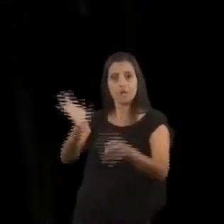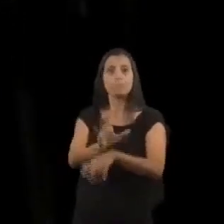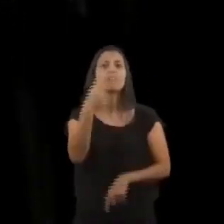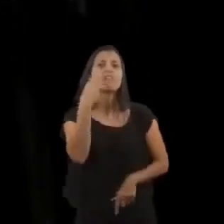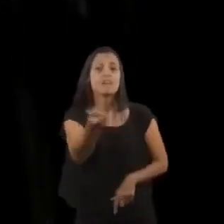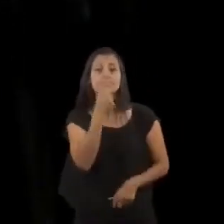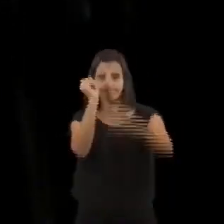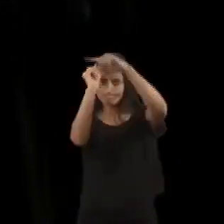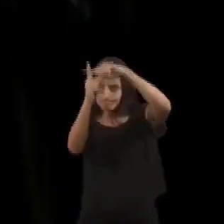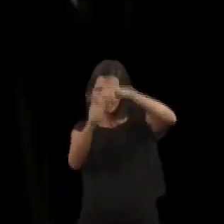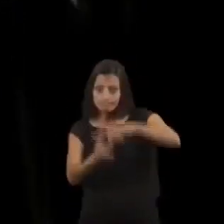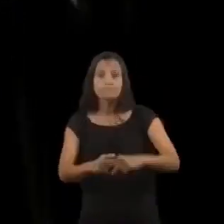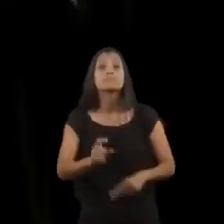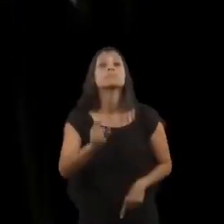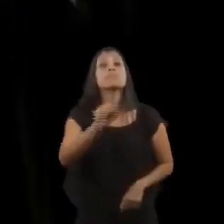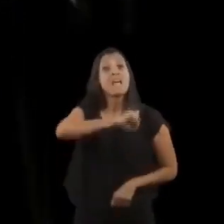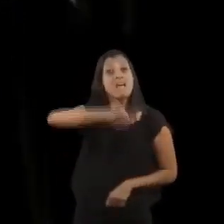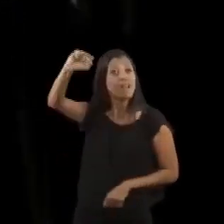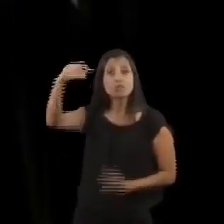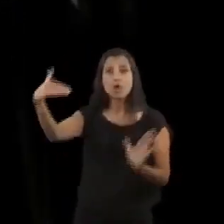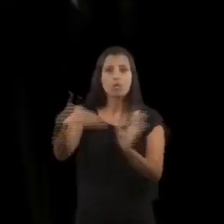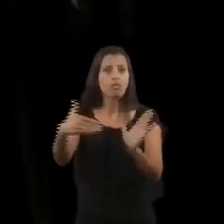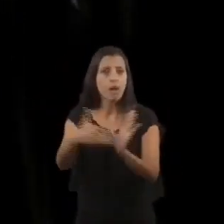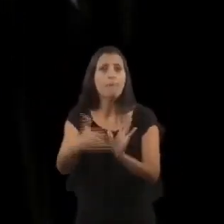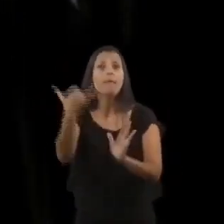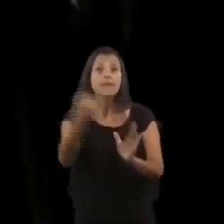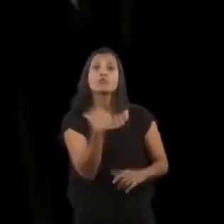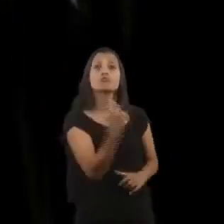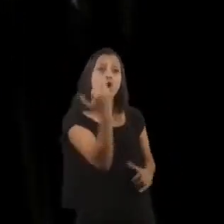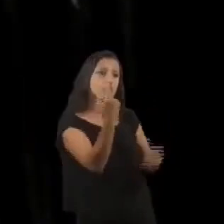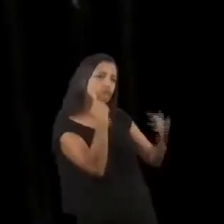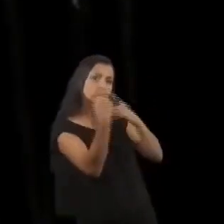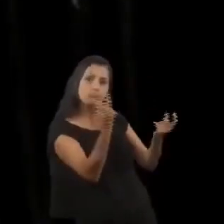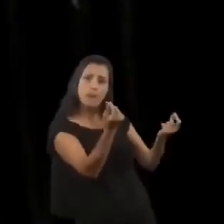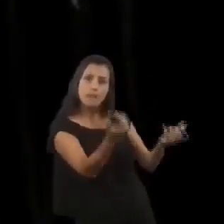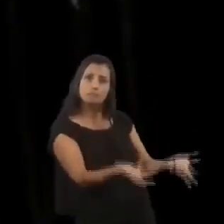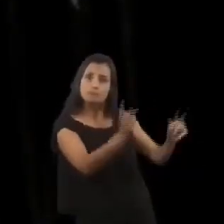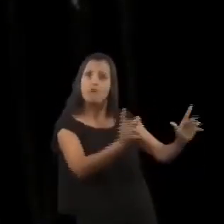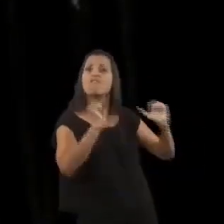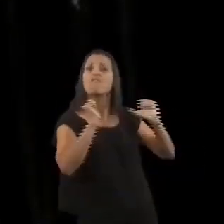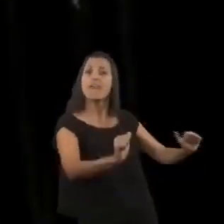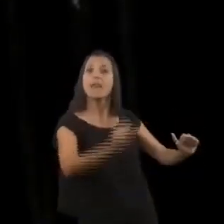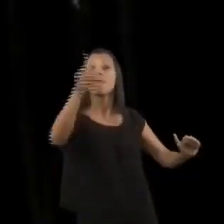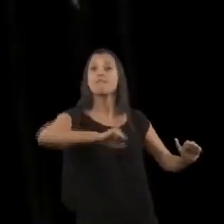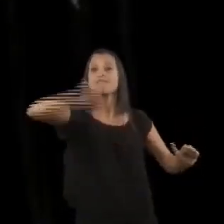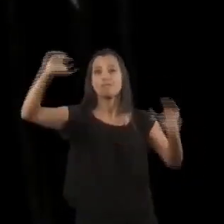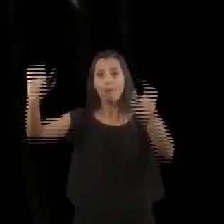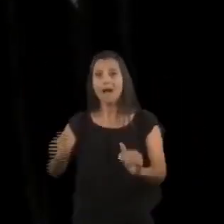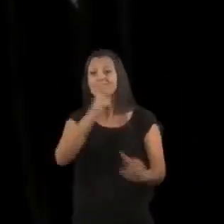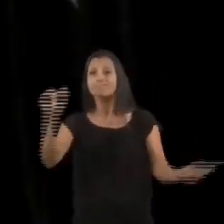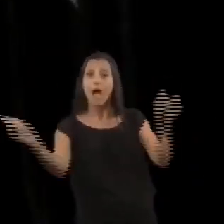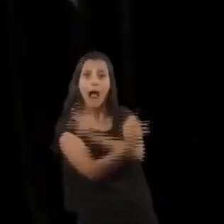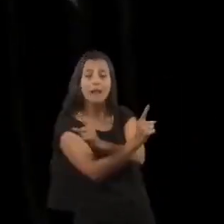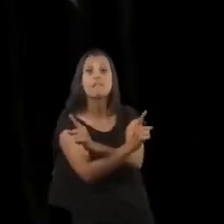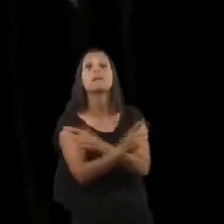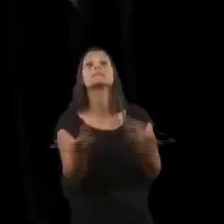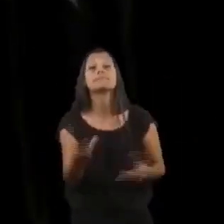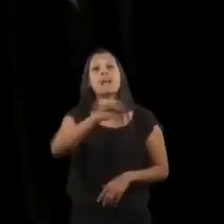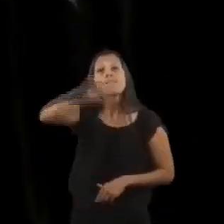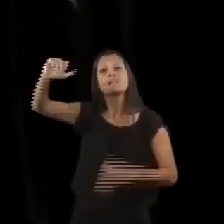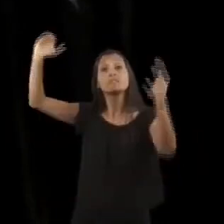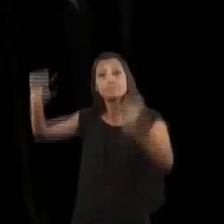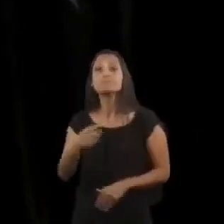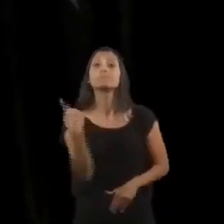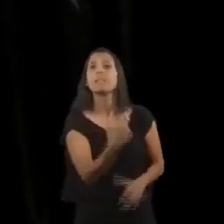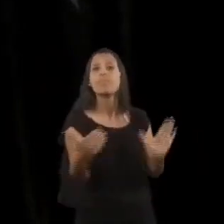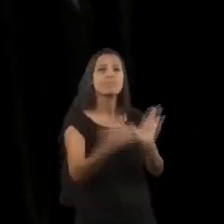controls. If the definition is the second, it is fought with monetary policy. In the first,